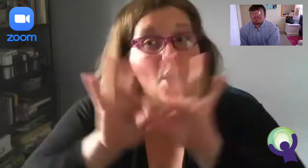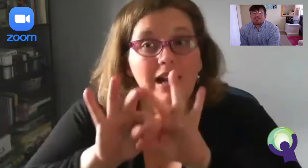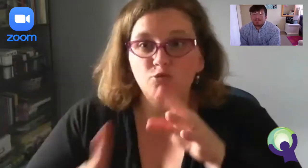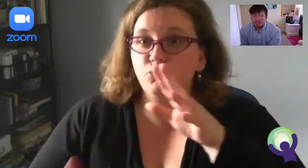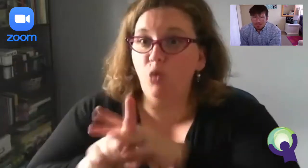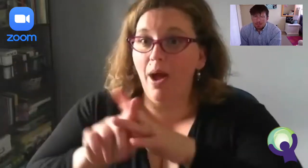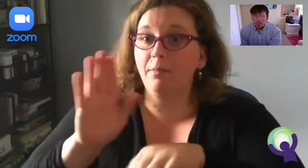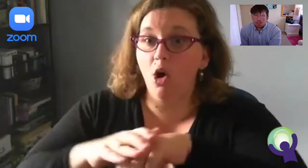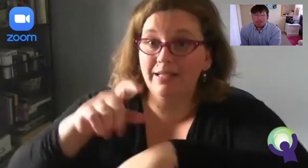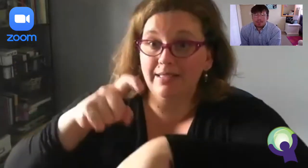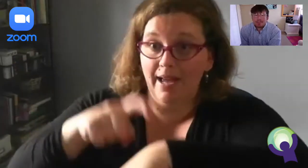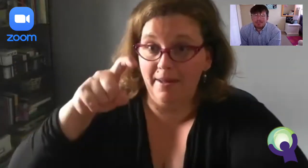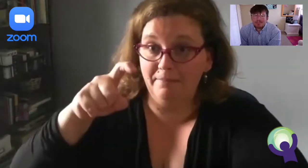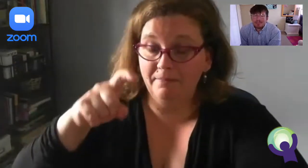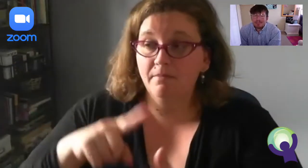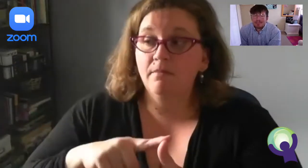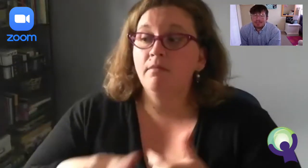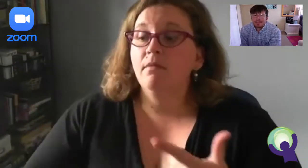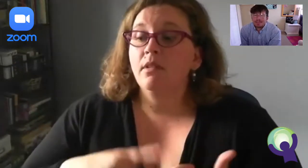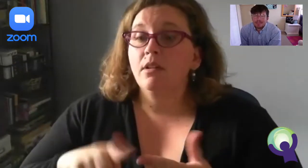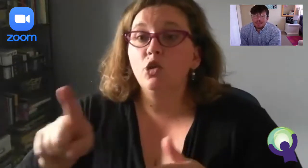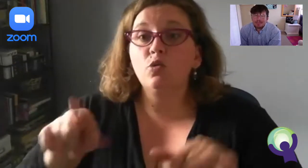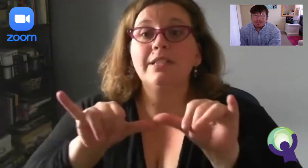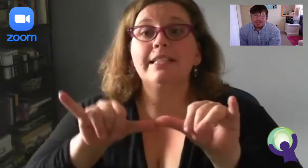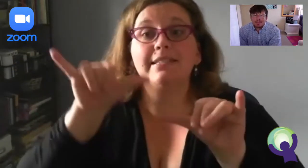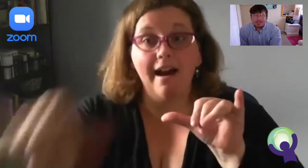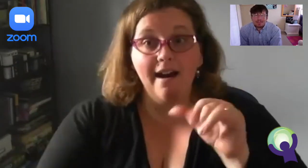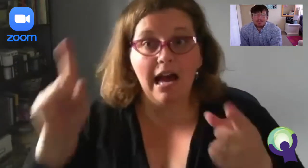timeliness, and the importance of being on time